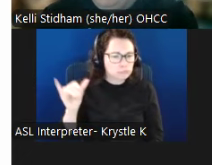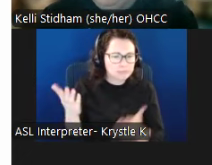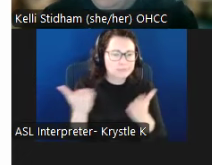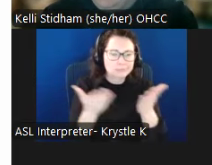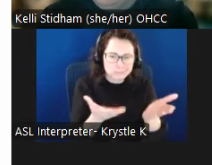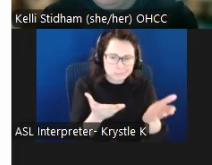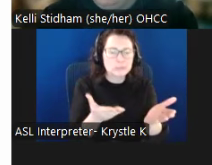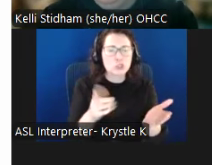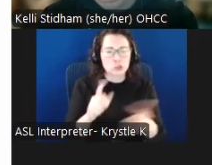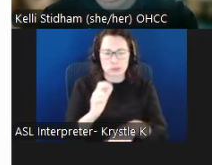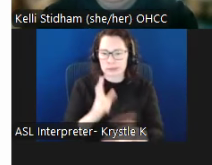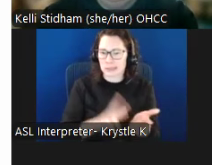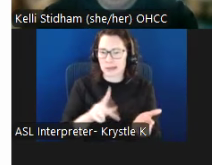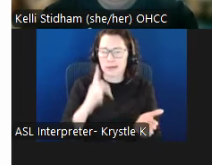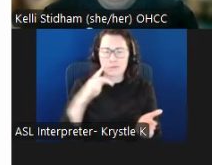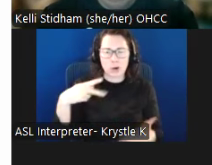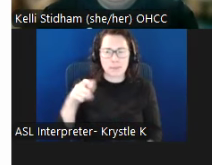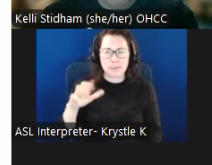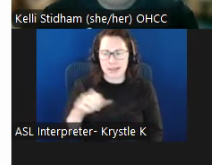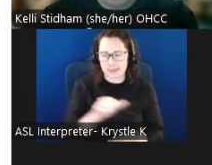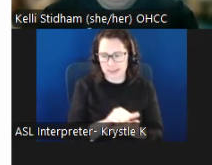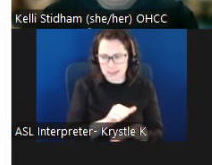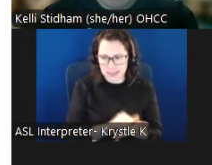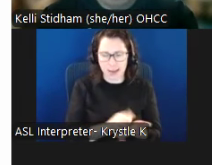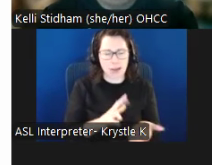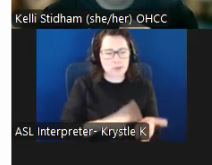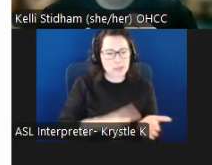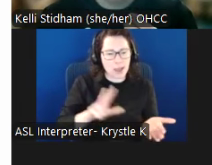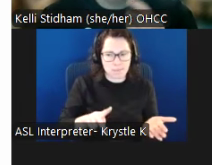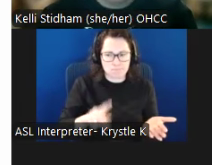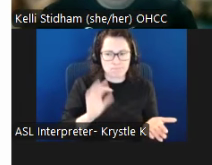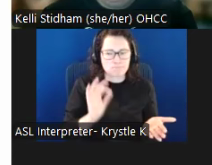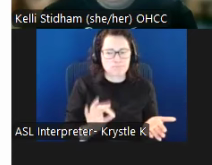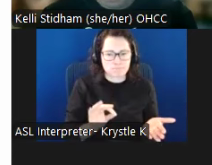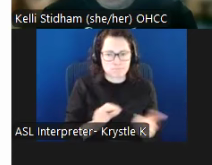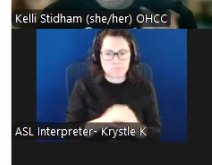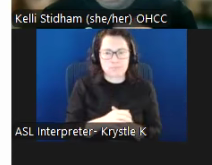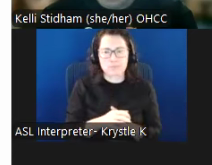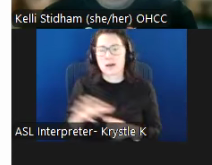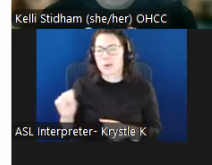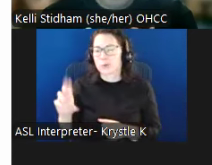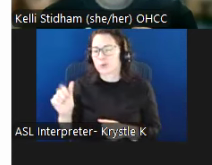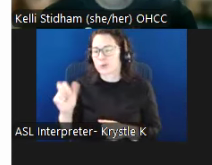PACE account. And um once you have Thank